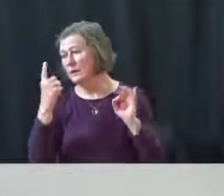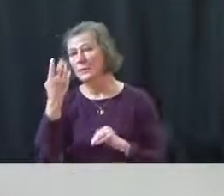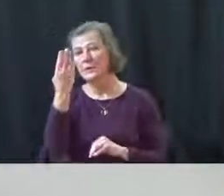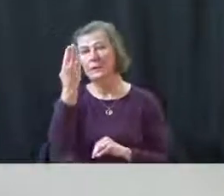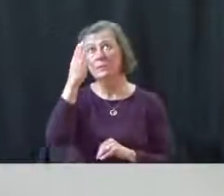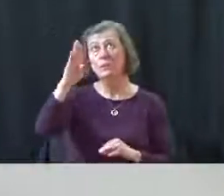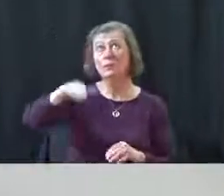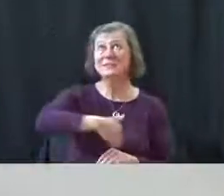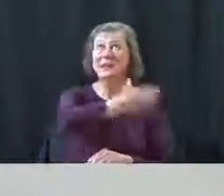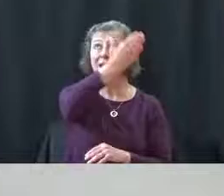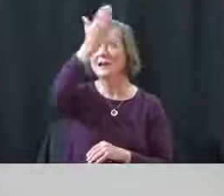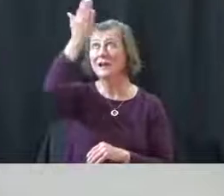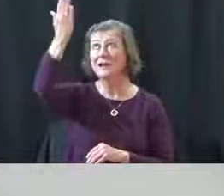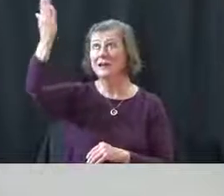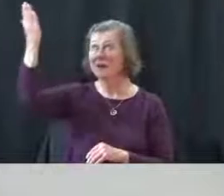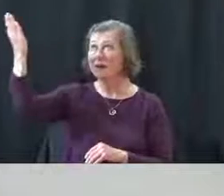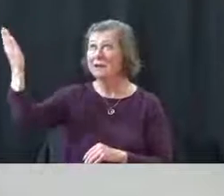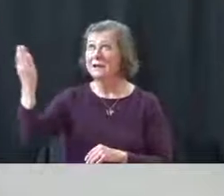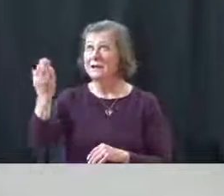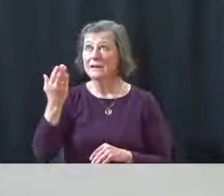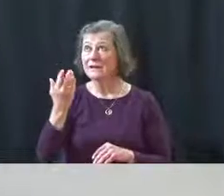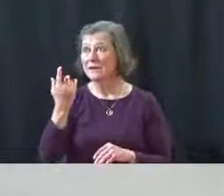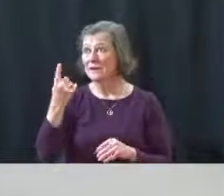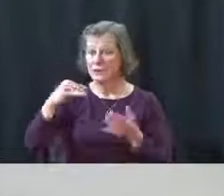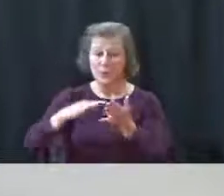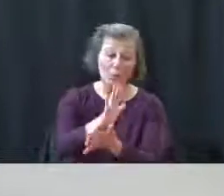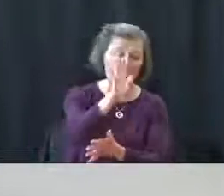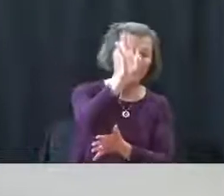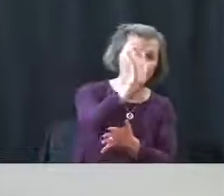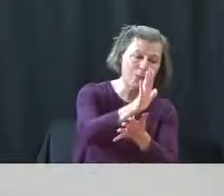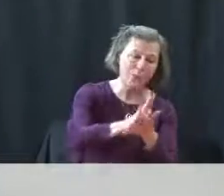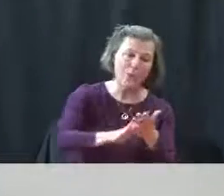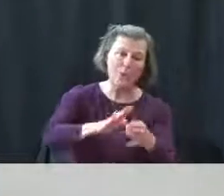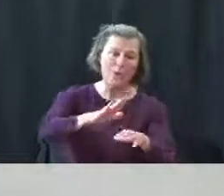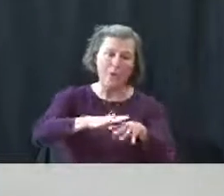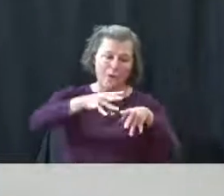One ocean lapping all our shores.